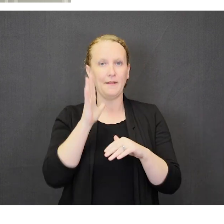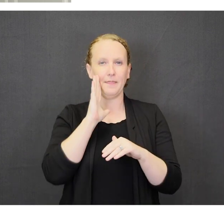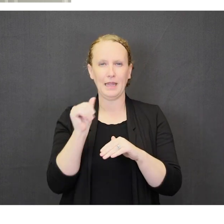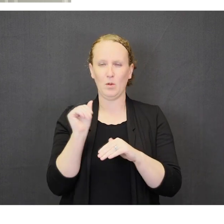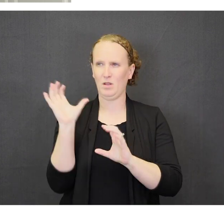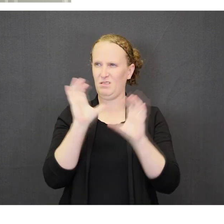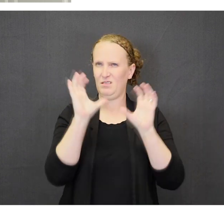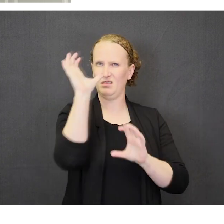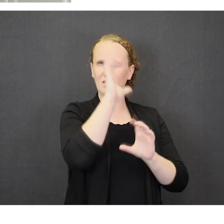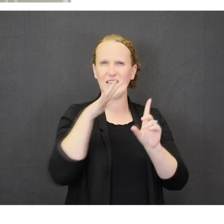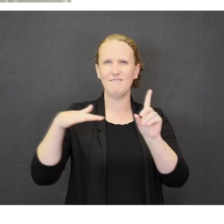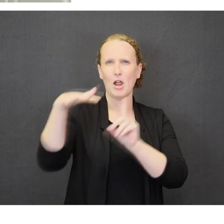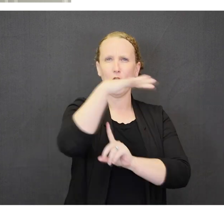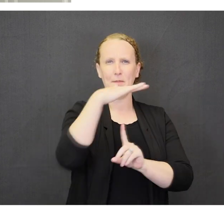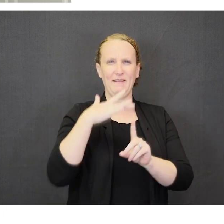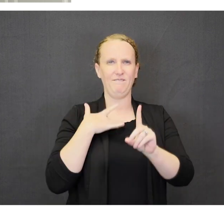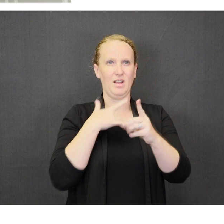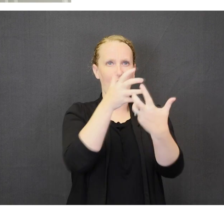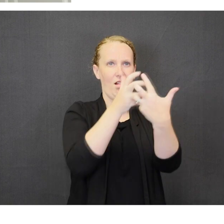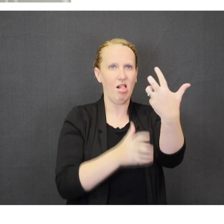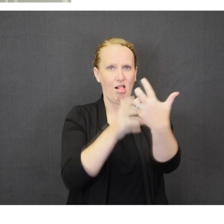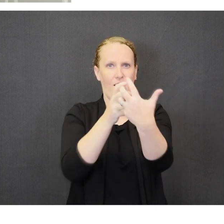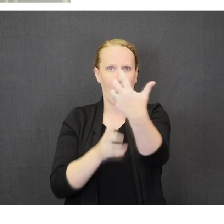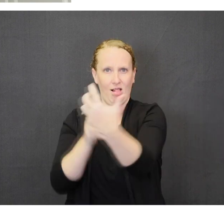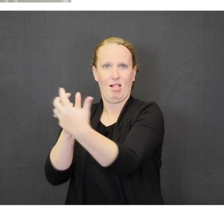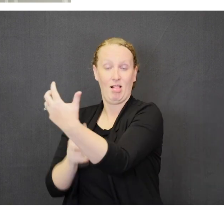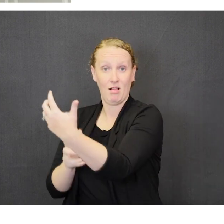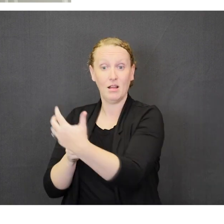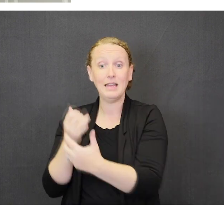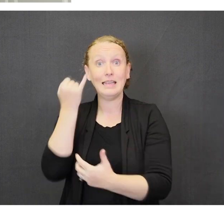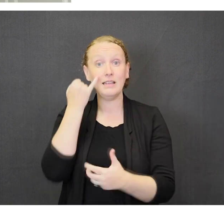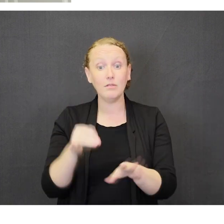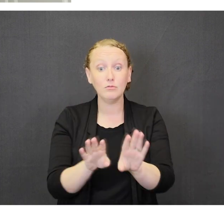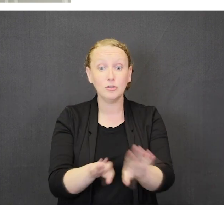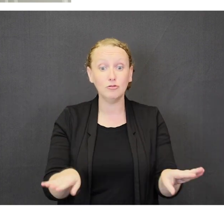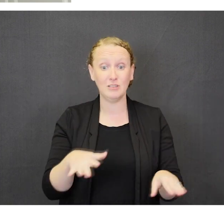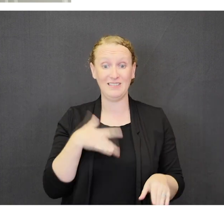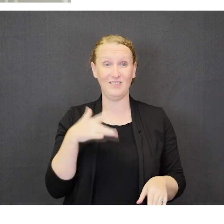our child messages that sounds something like you know you're safe